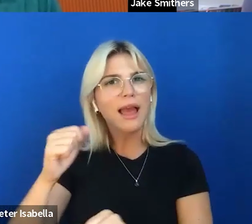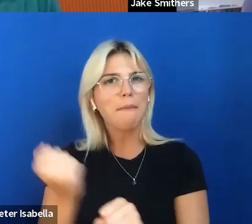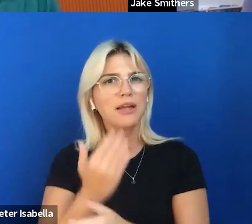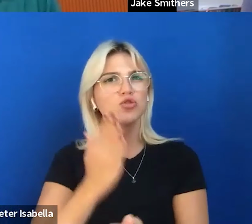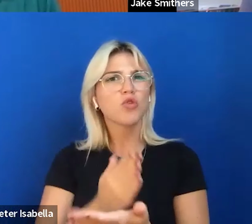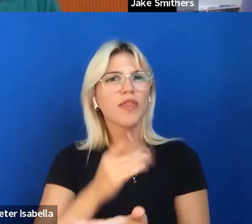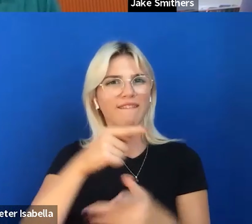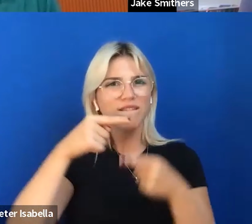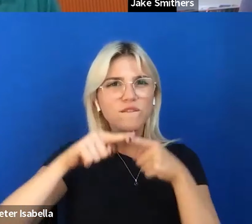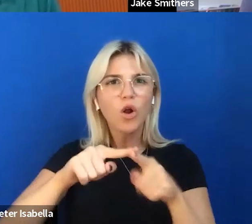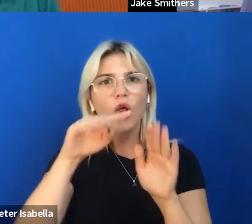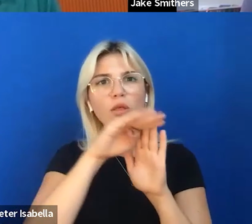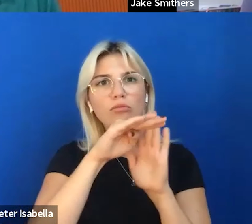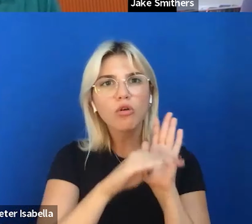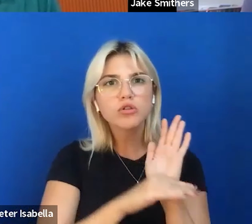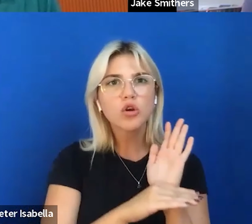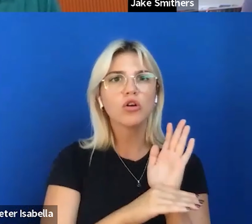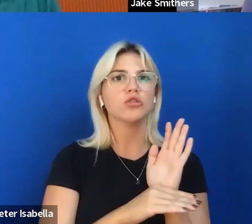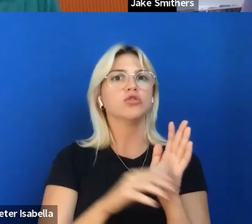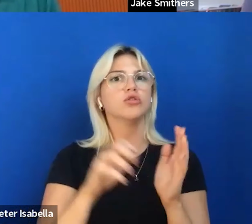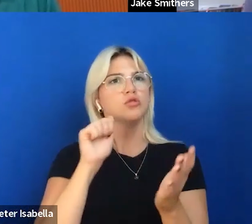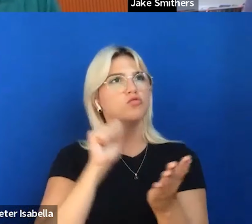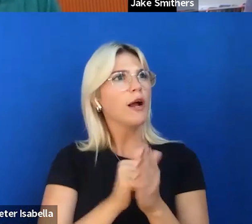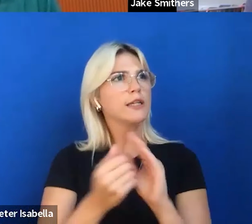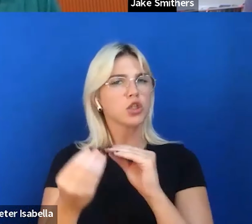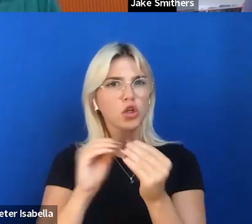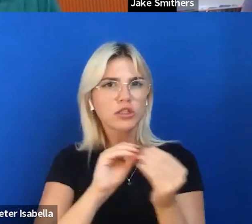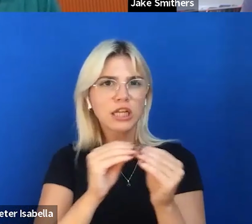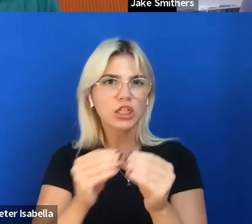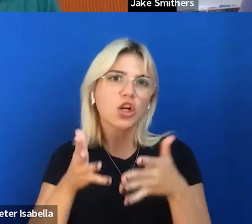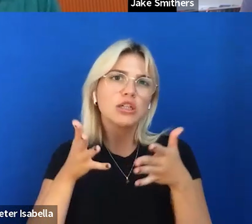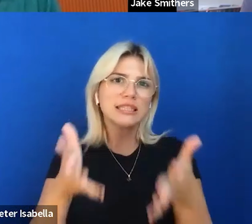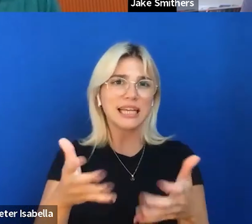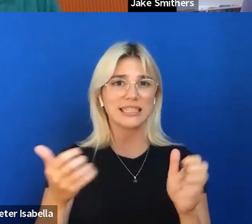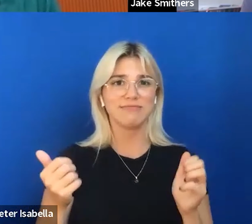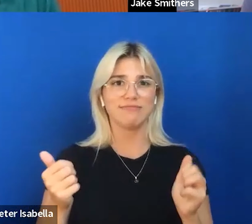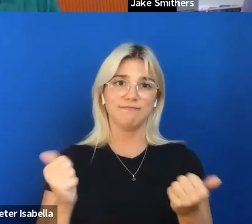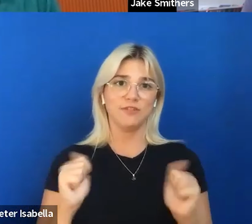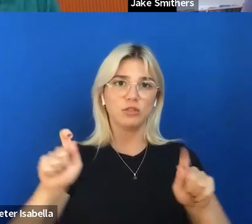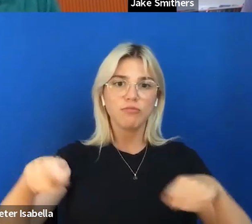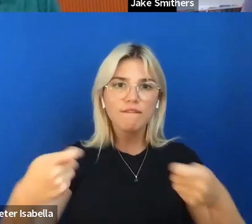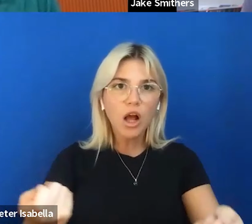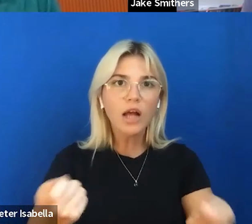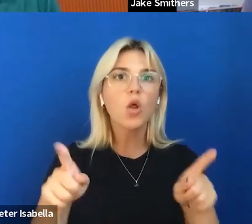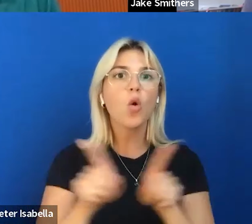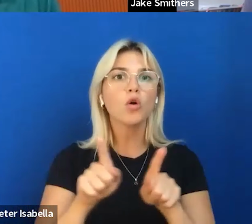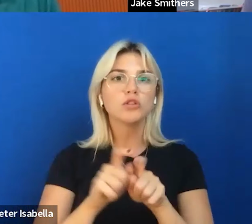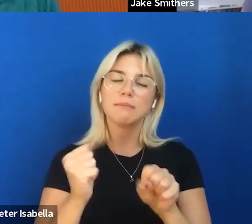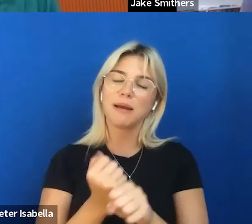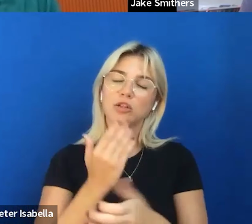the right consultation and consent has been given and also credit throughout the project.